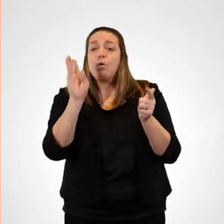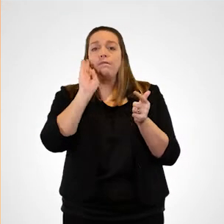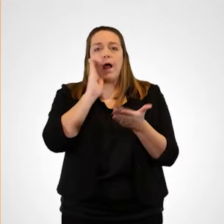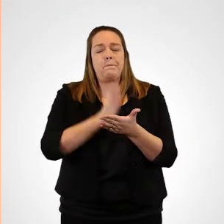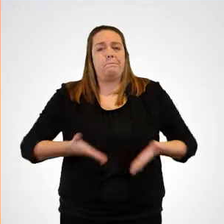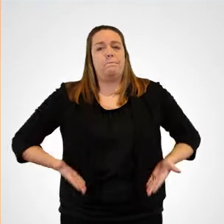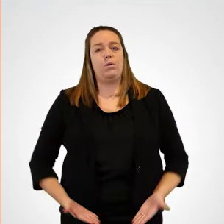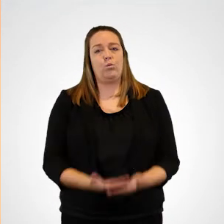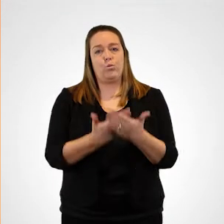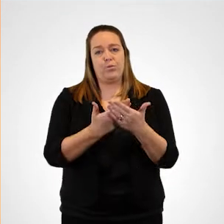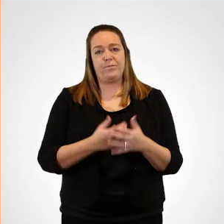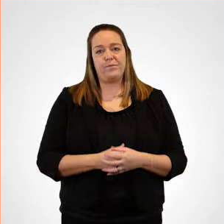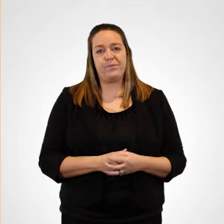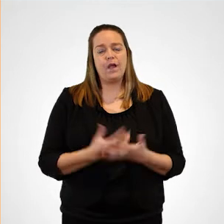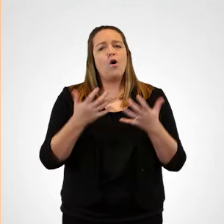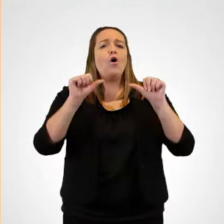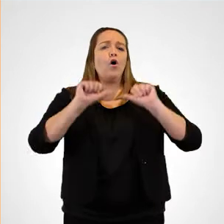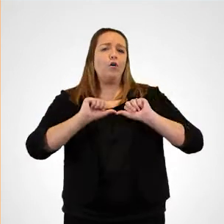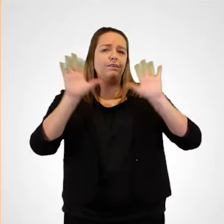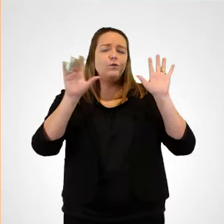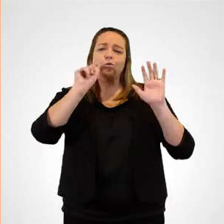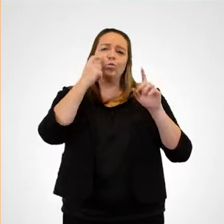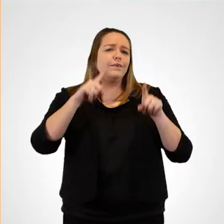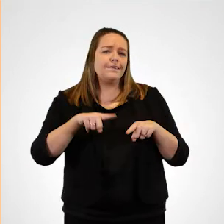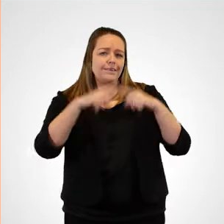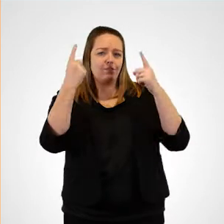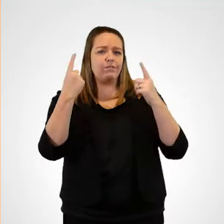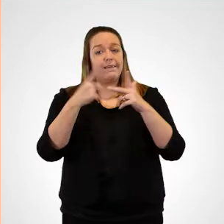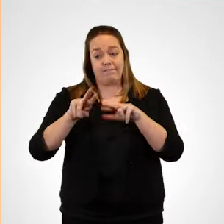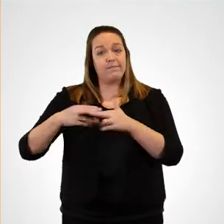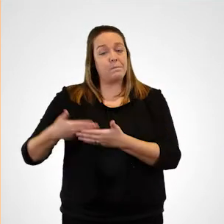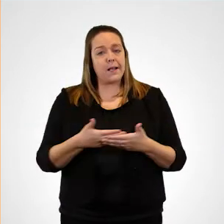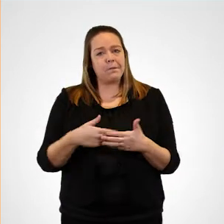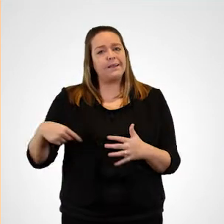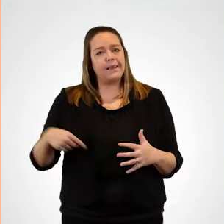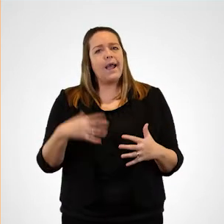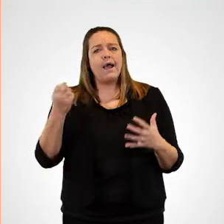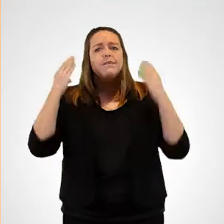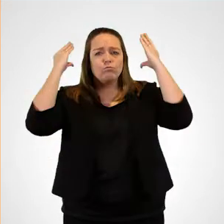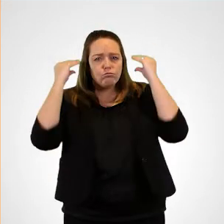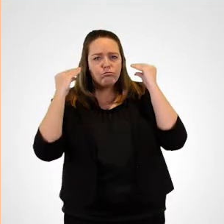Now, although obviously the position is going to be rather different for children with a significant hearing loss,